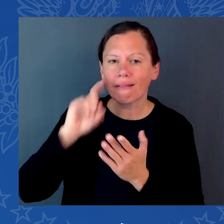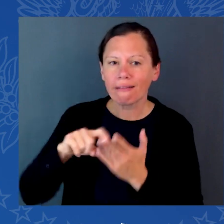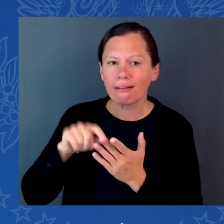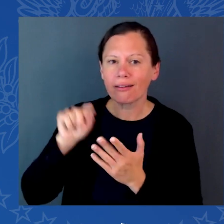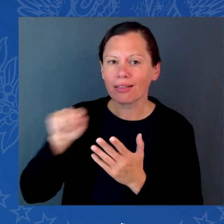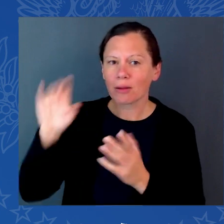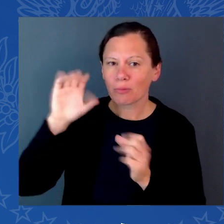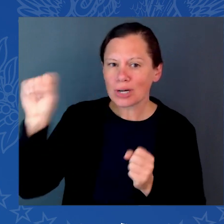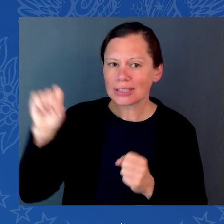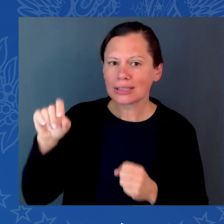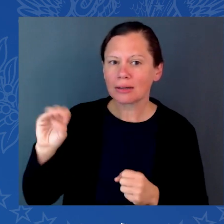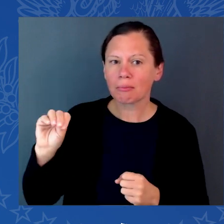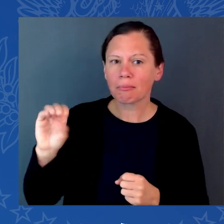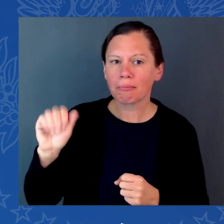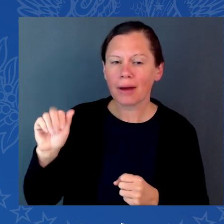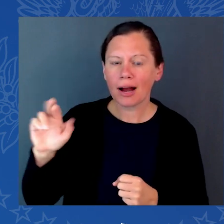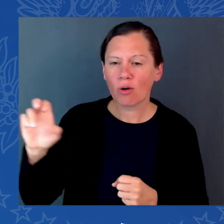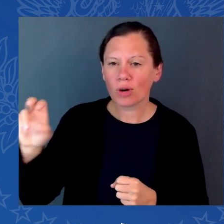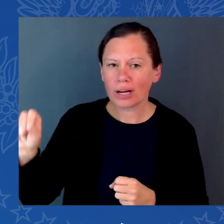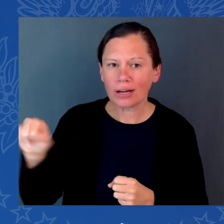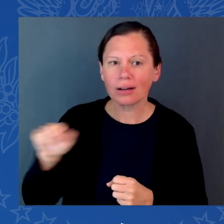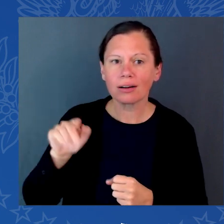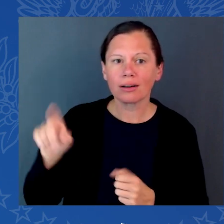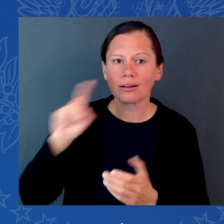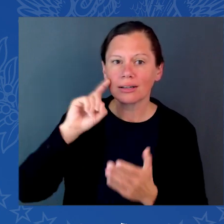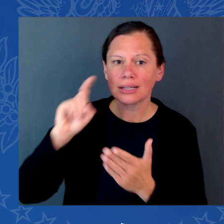von der Leyen on this initiative.